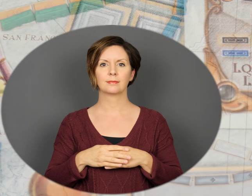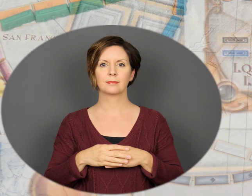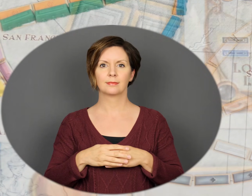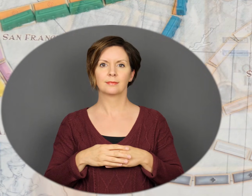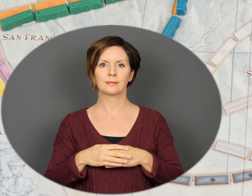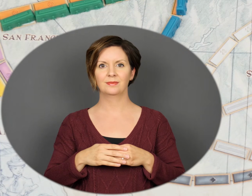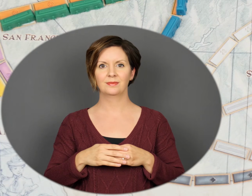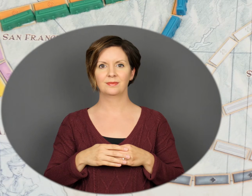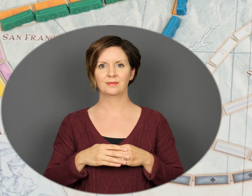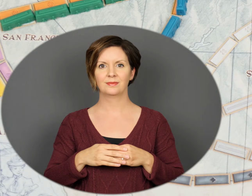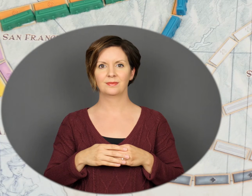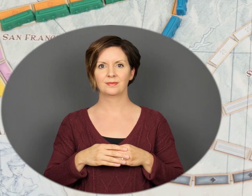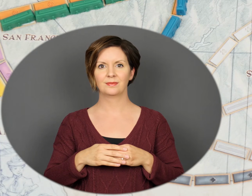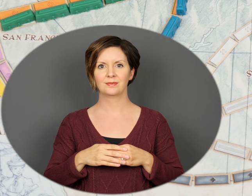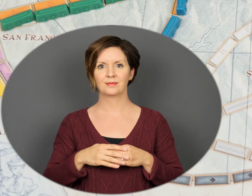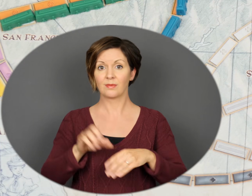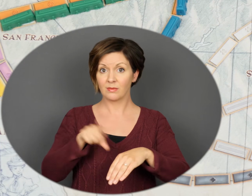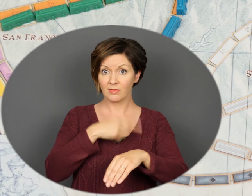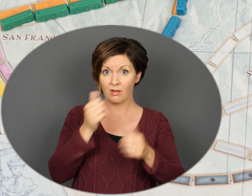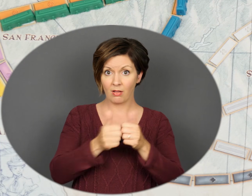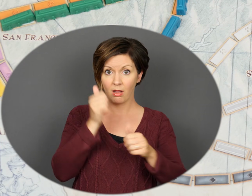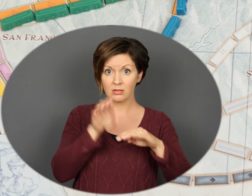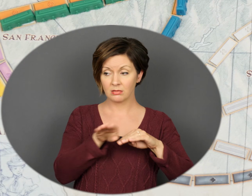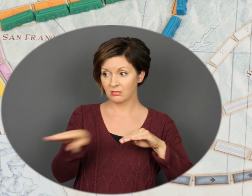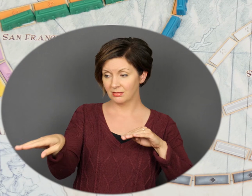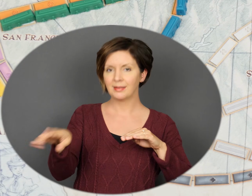Keep in mind when checking for the longest route, you must pick one